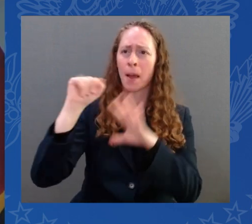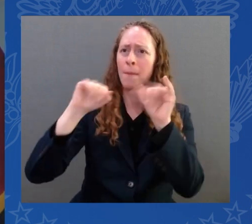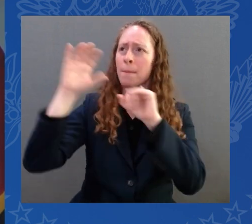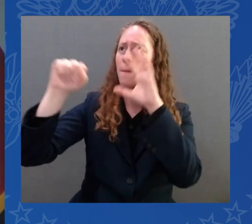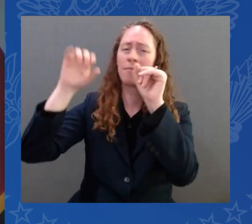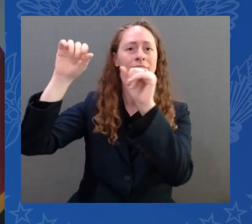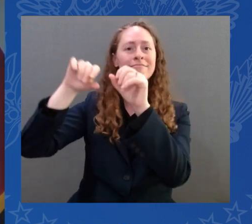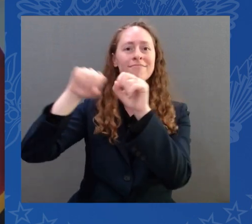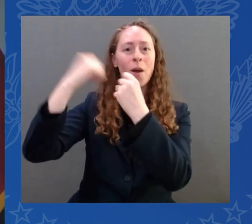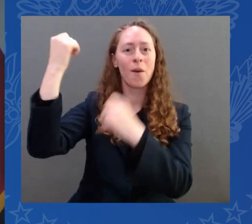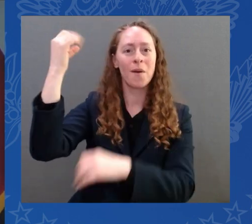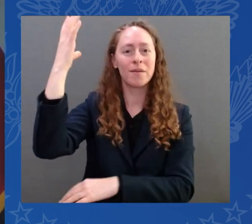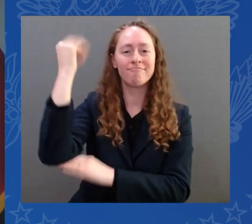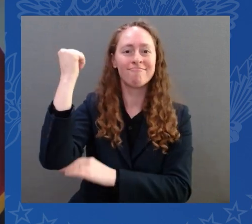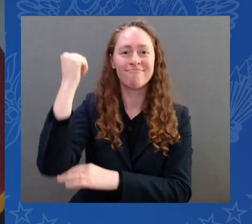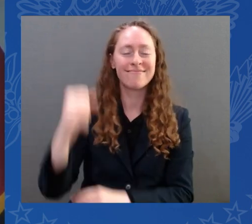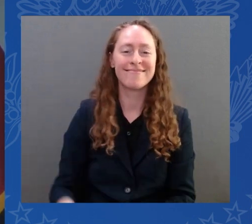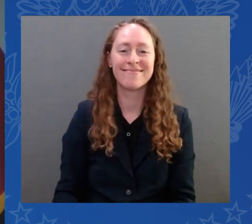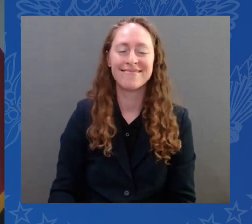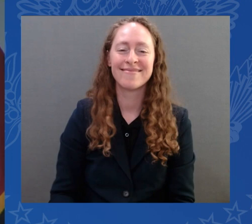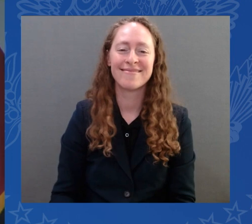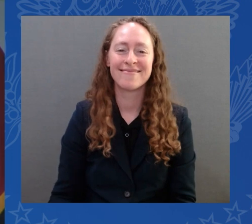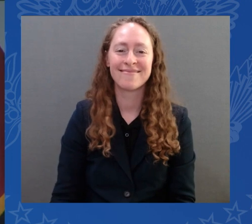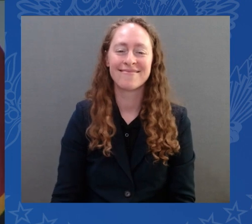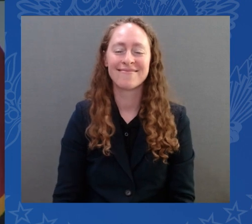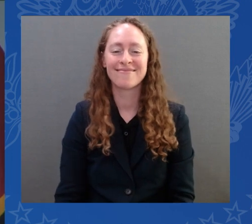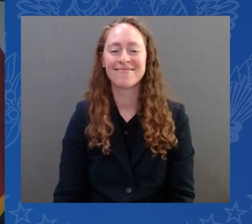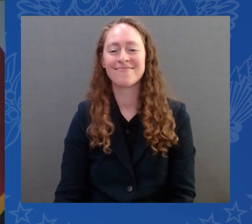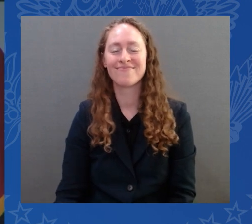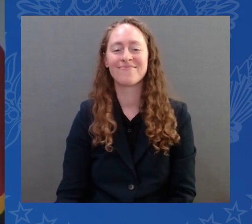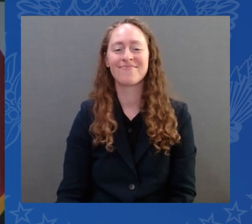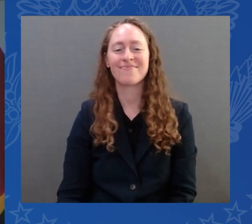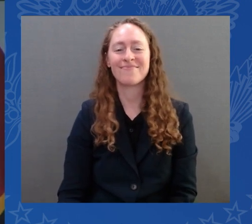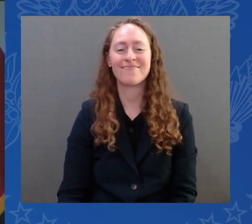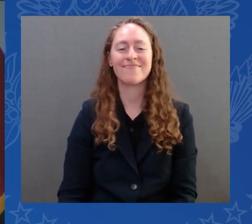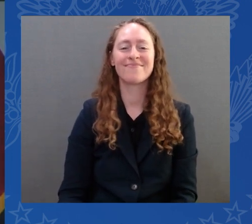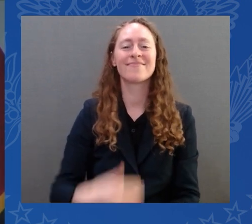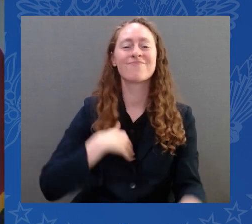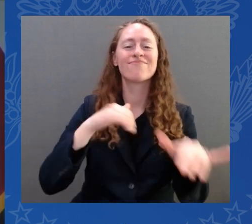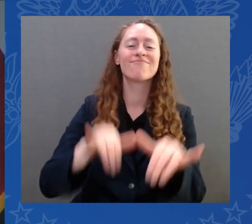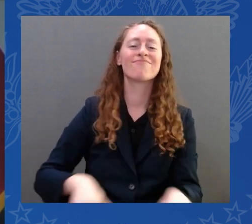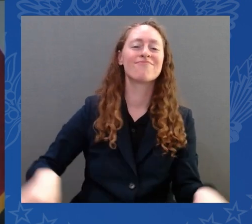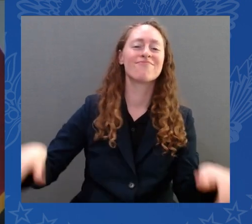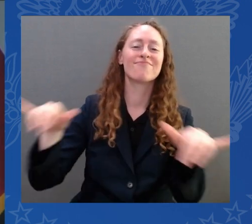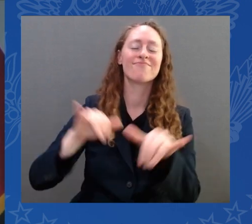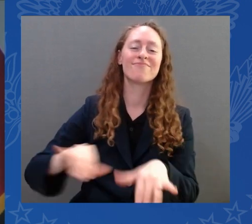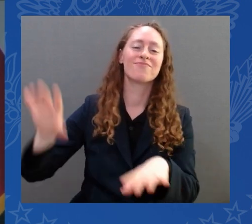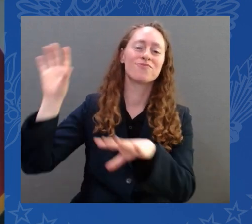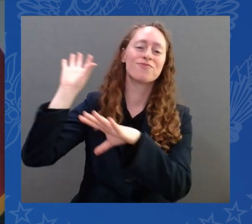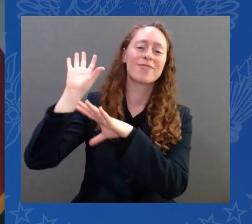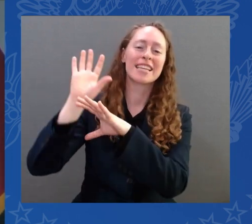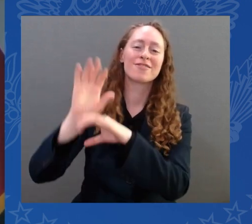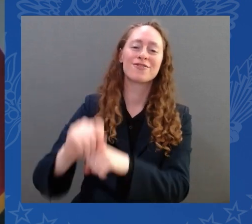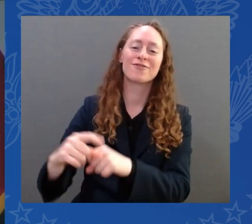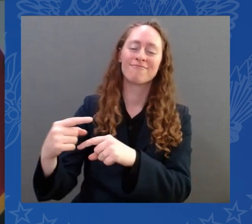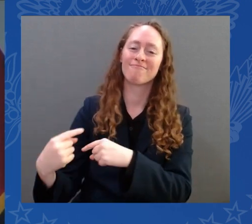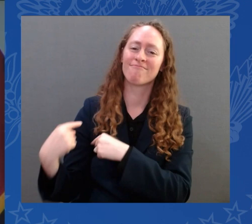class chain -- 50 years ago. This is a class that earned a record number of wins against the Army in the "N-Star" Competition.